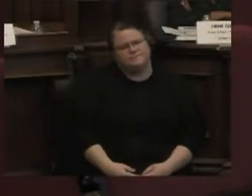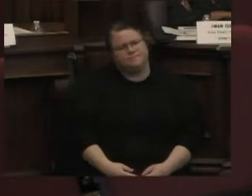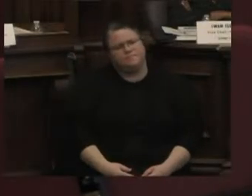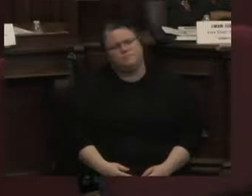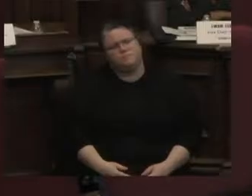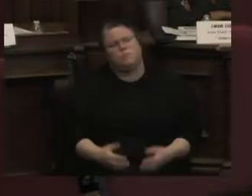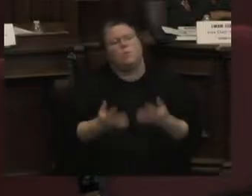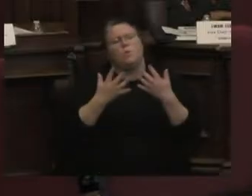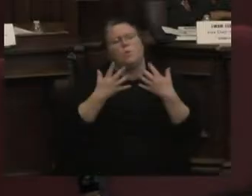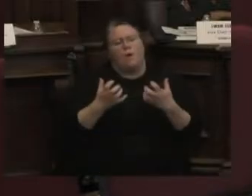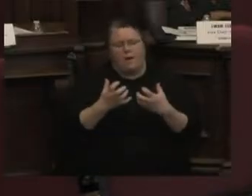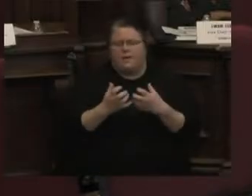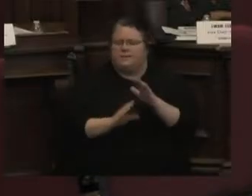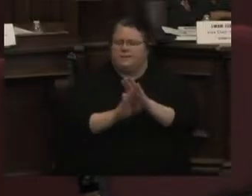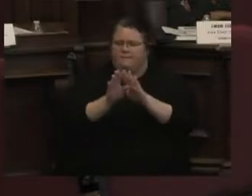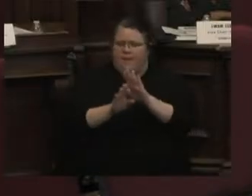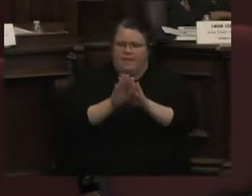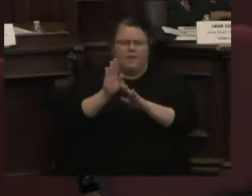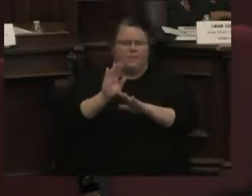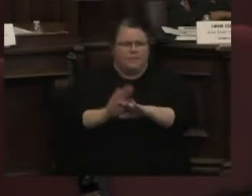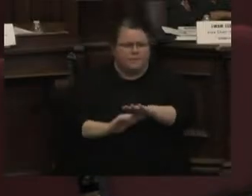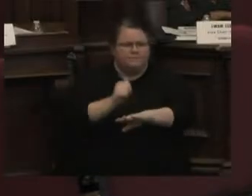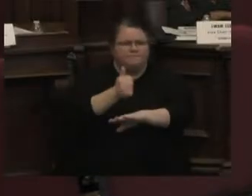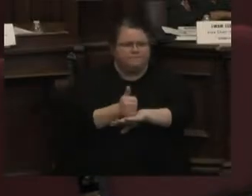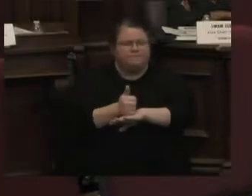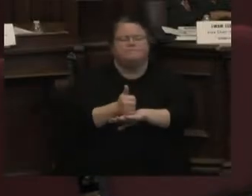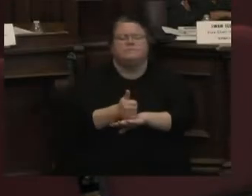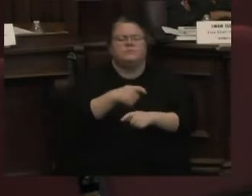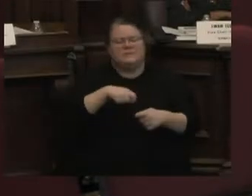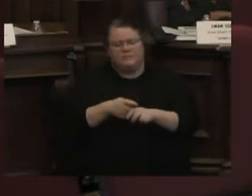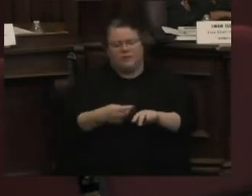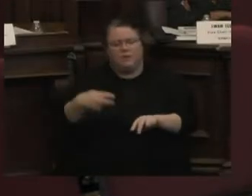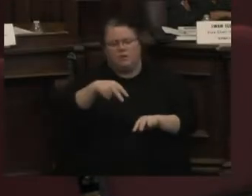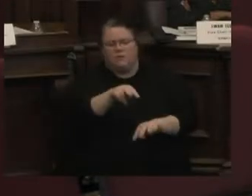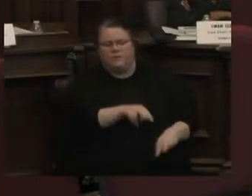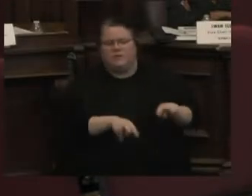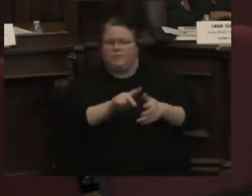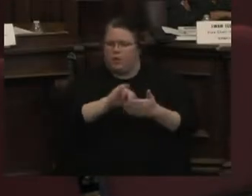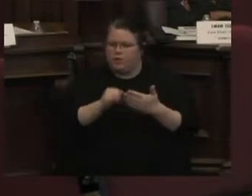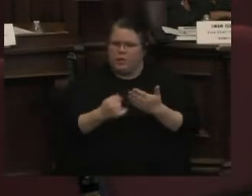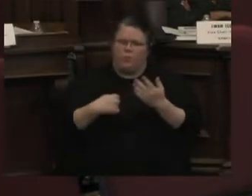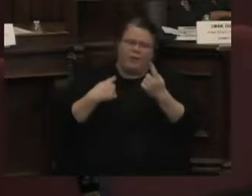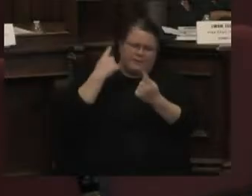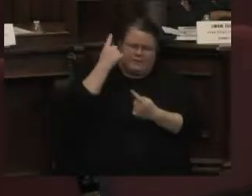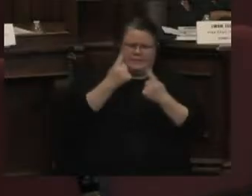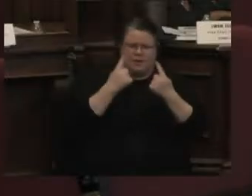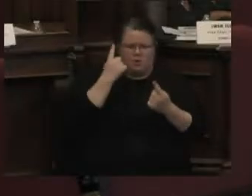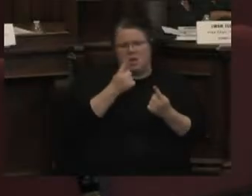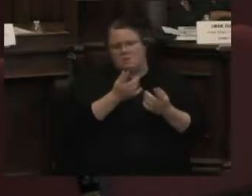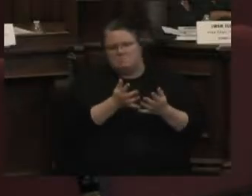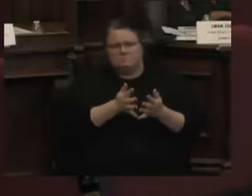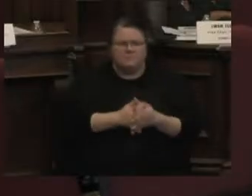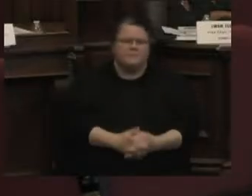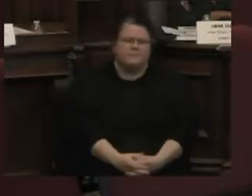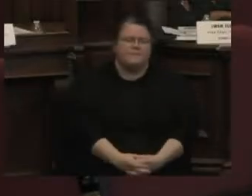but we just want to ensure that. And we also want to create a